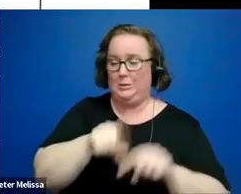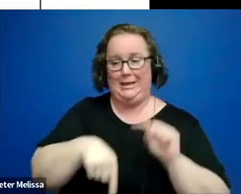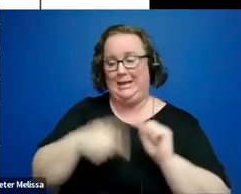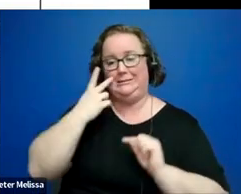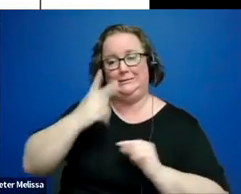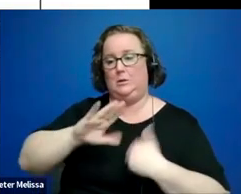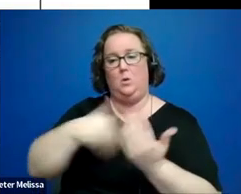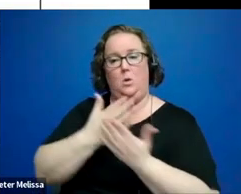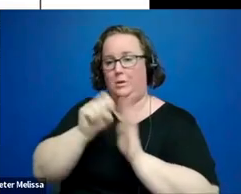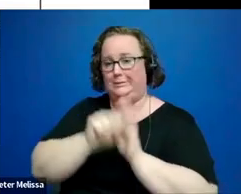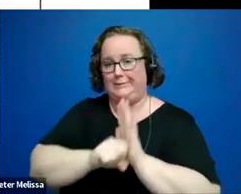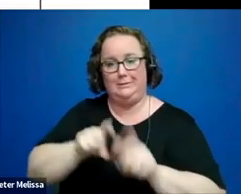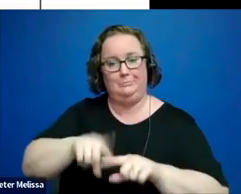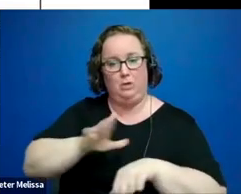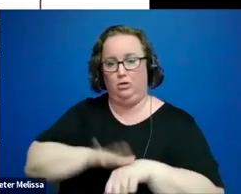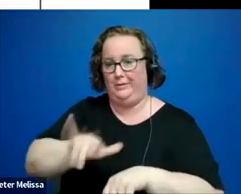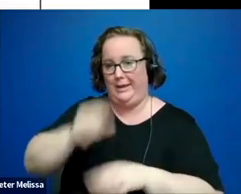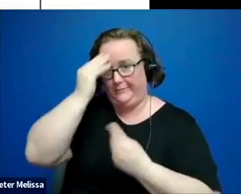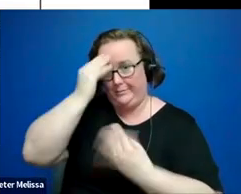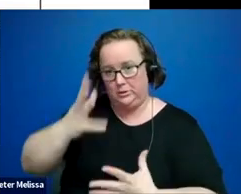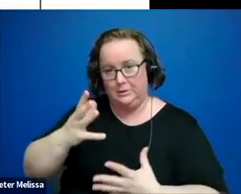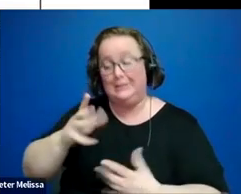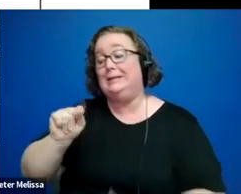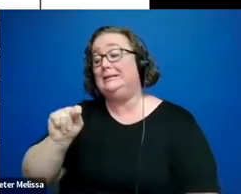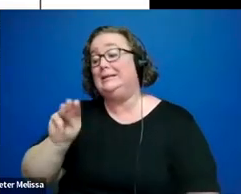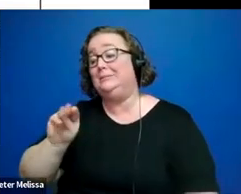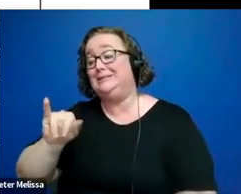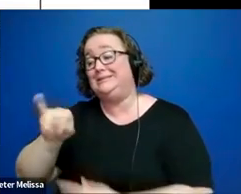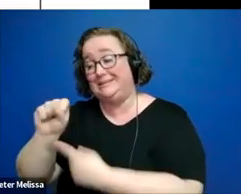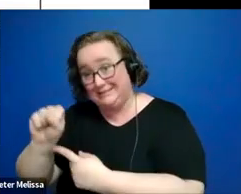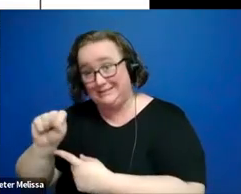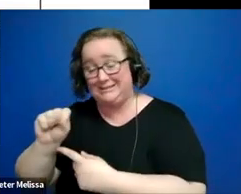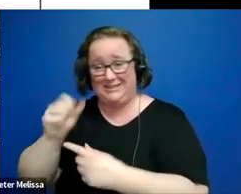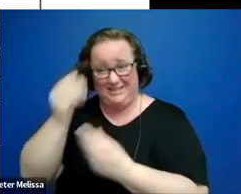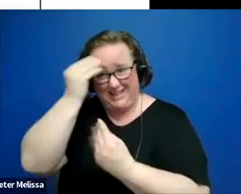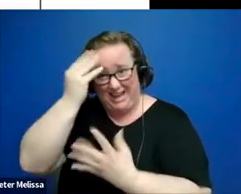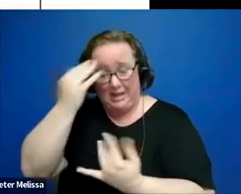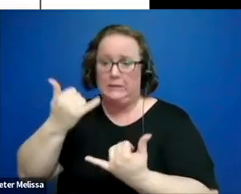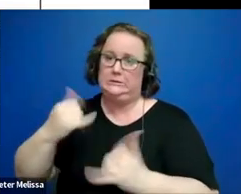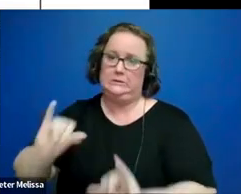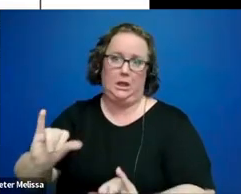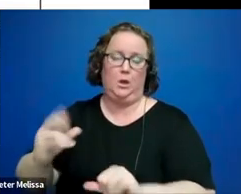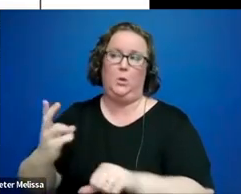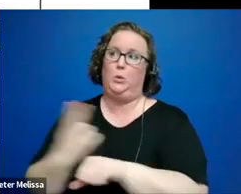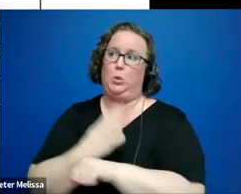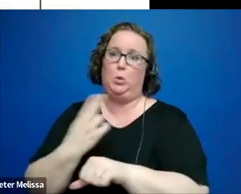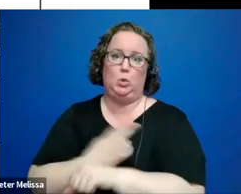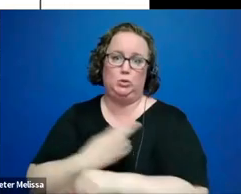by race and ethnicity, the TMSIS data still provides incredibly useful information about Medicaid and